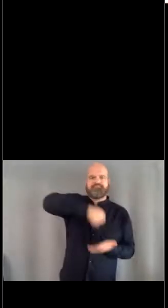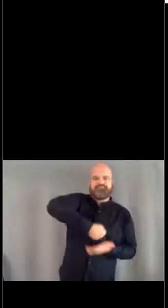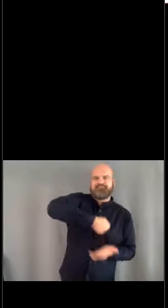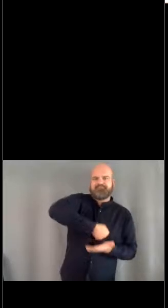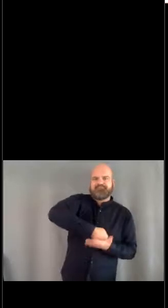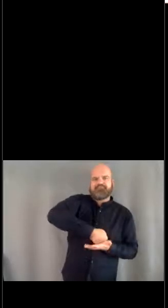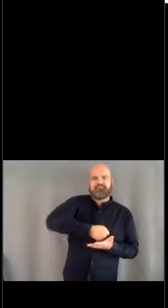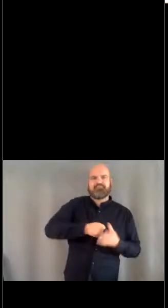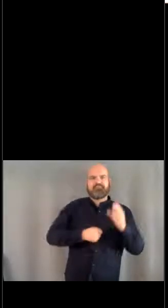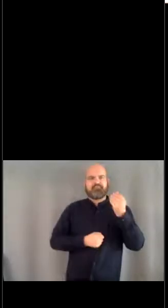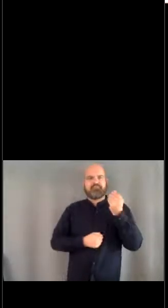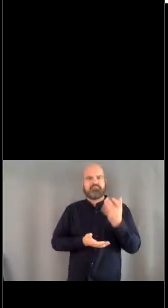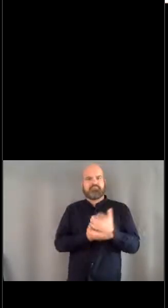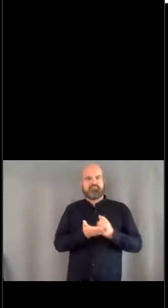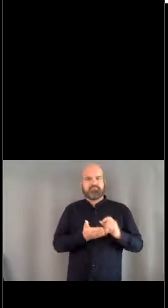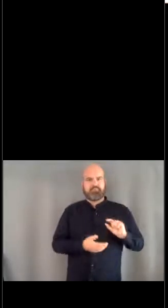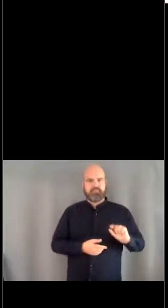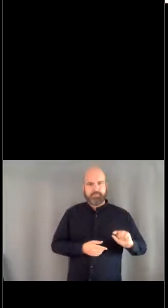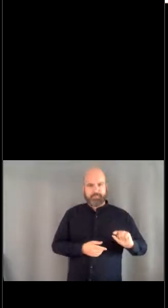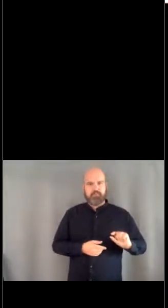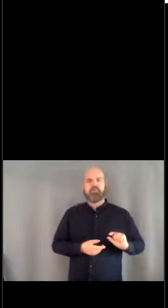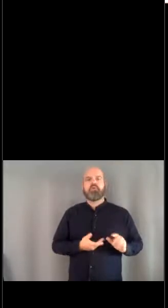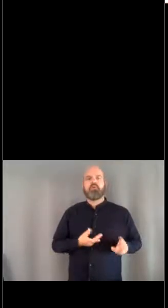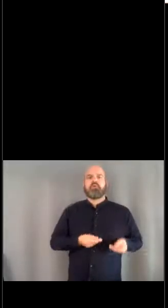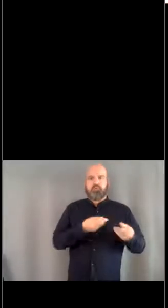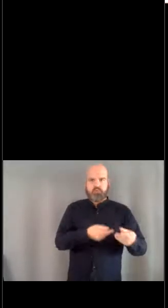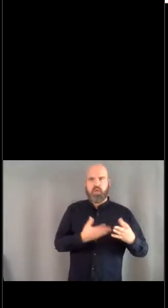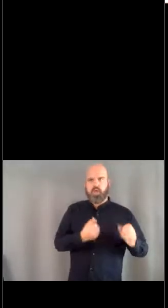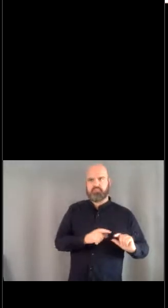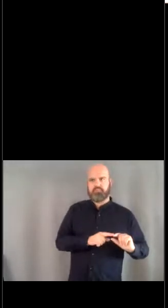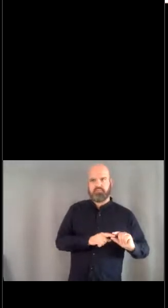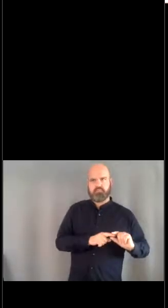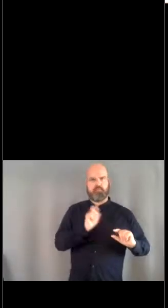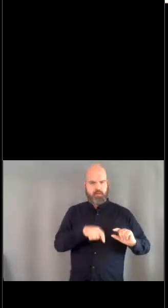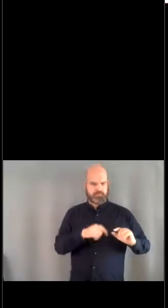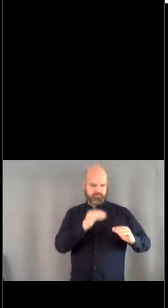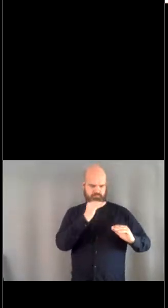that people should not live below. And the second is access to services,